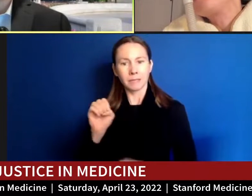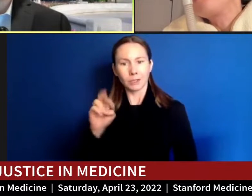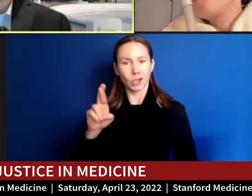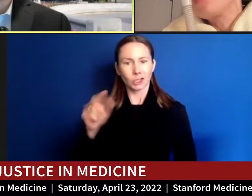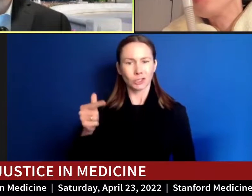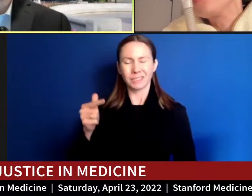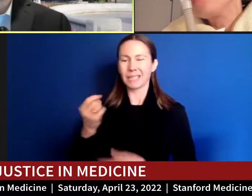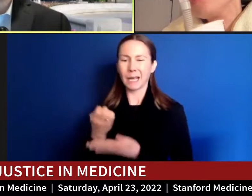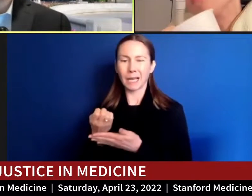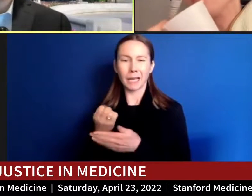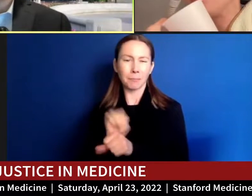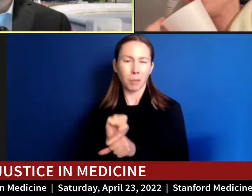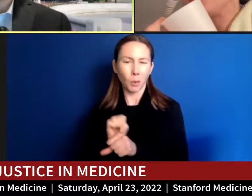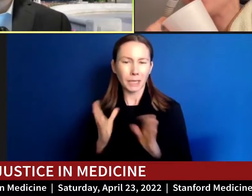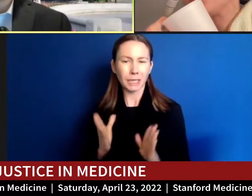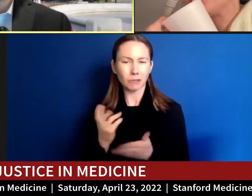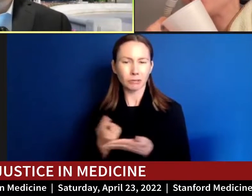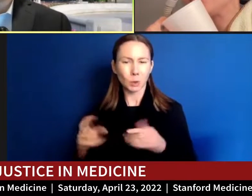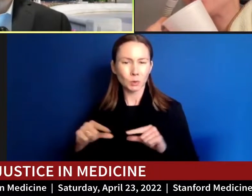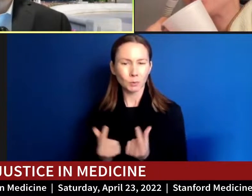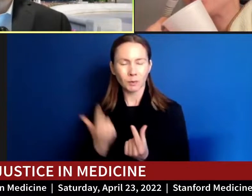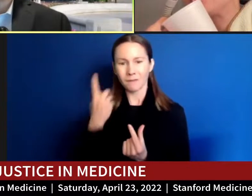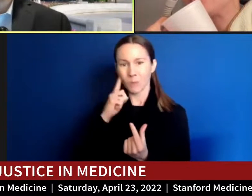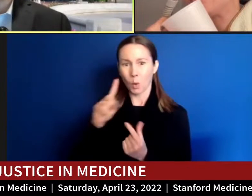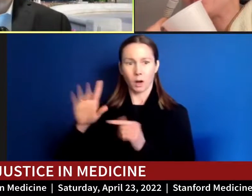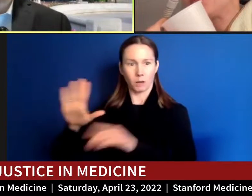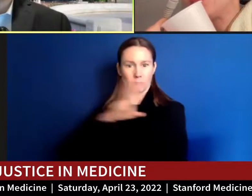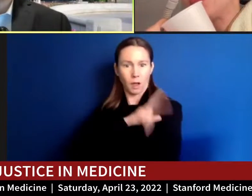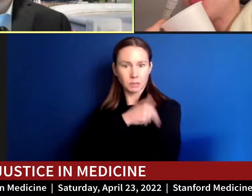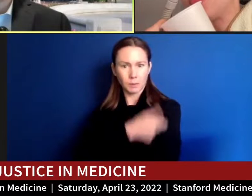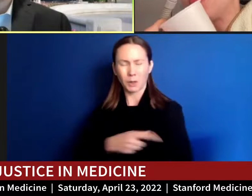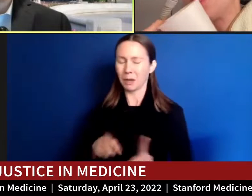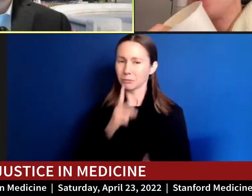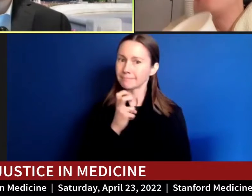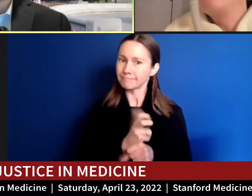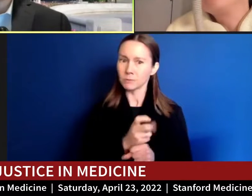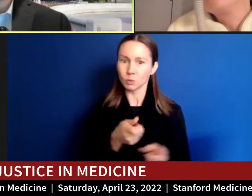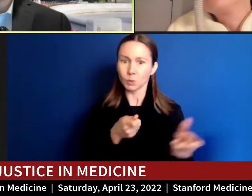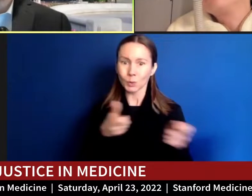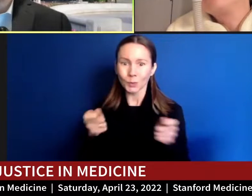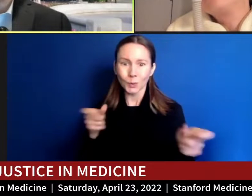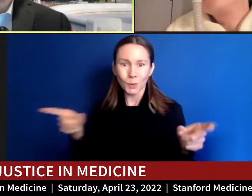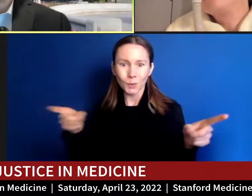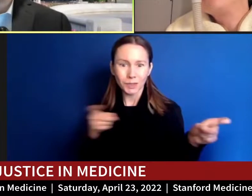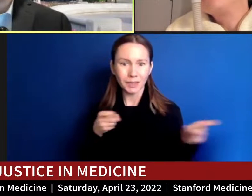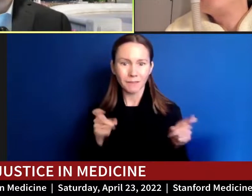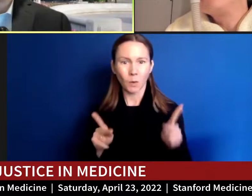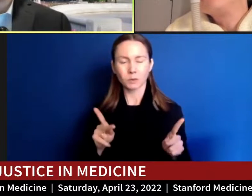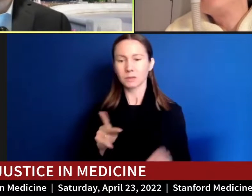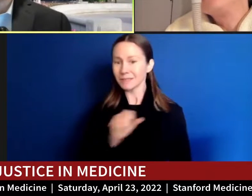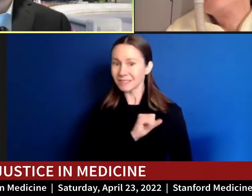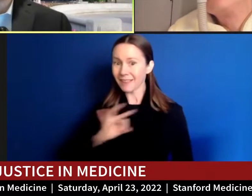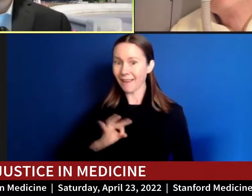to recruit hospital employees, including staff. I mean, staff ended up forming their own group